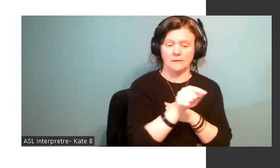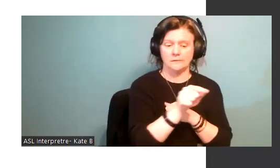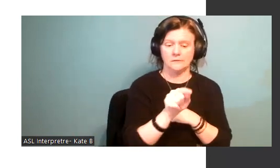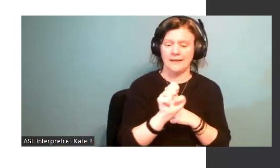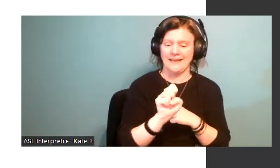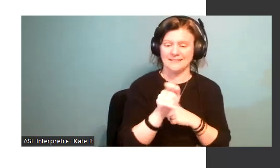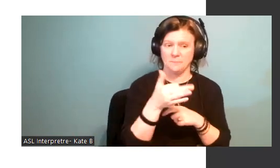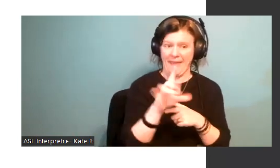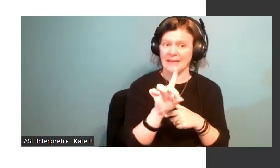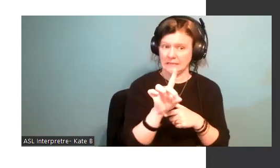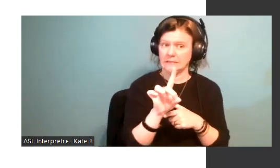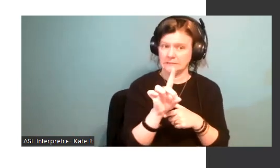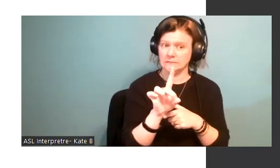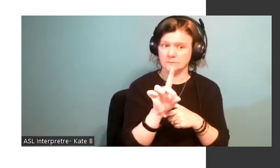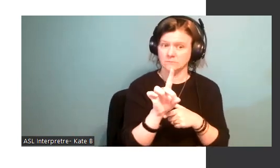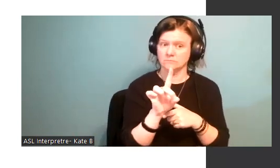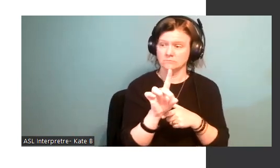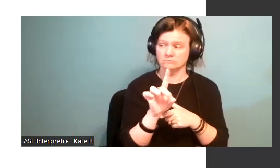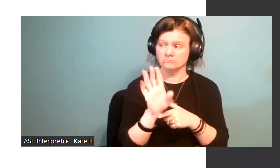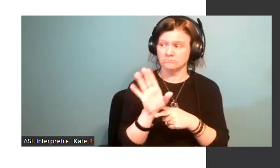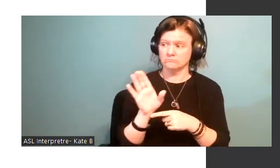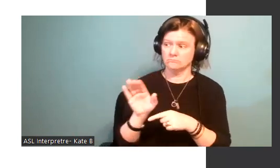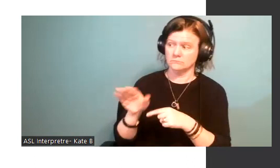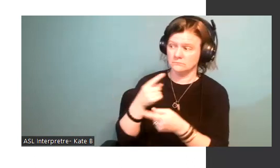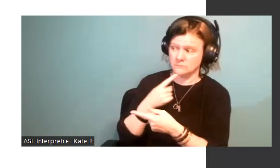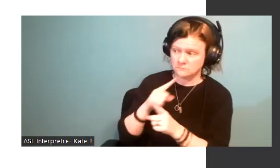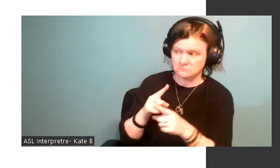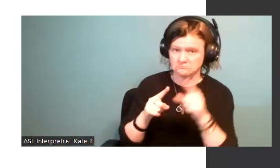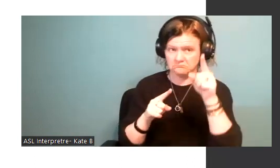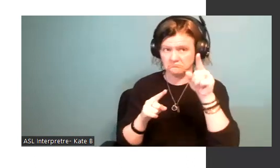used with ARIA to make them work well with screen readers.